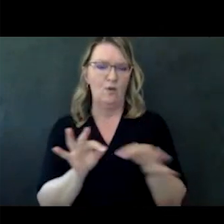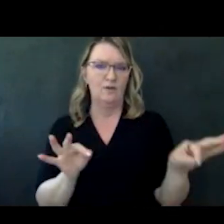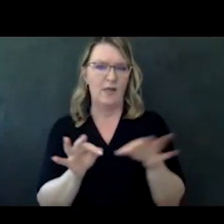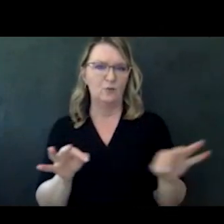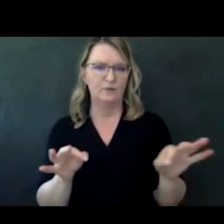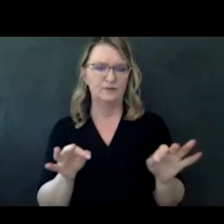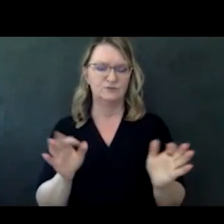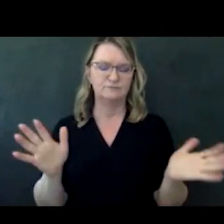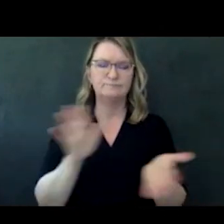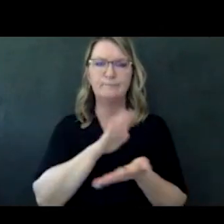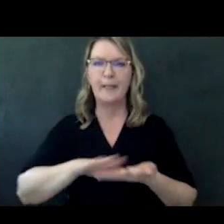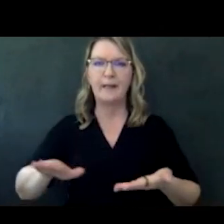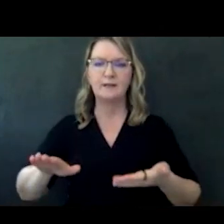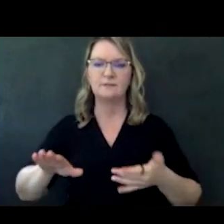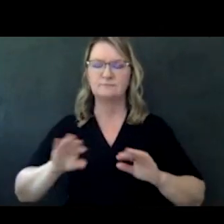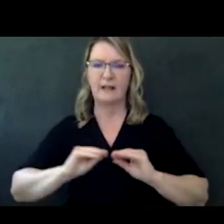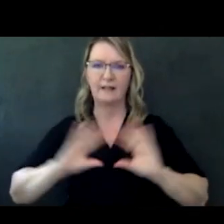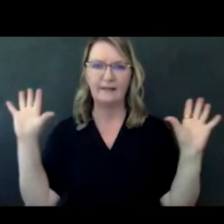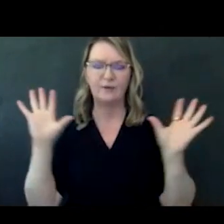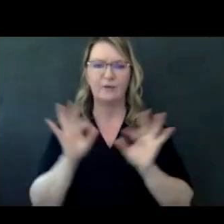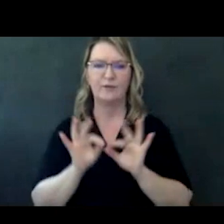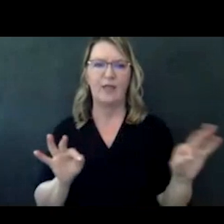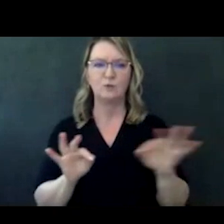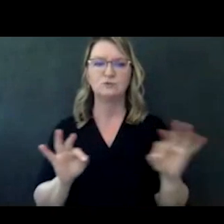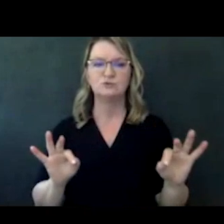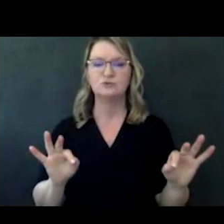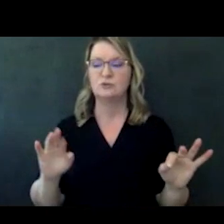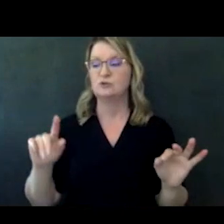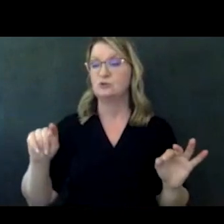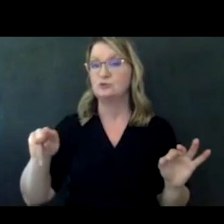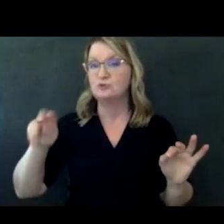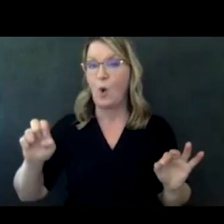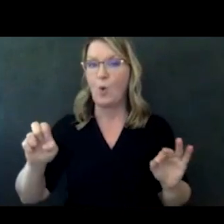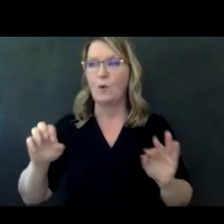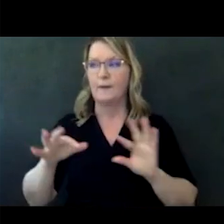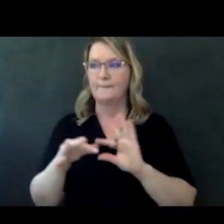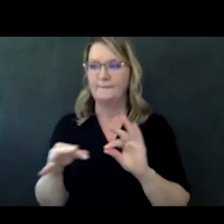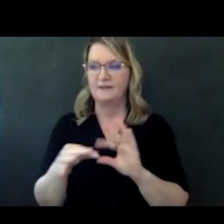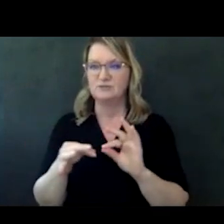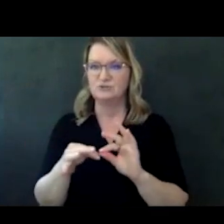clear language. The tone and messaging you use with employers may be different than how you